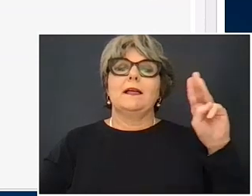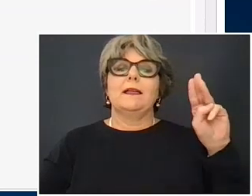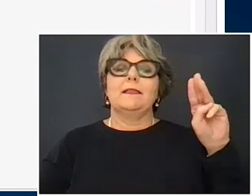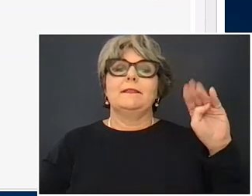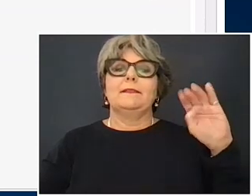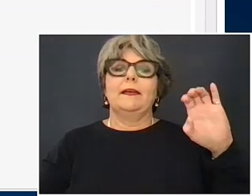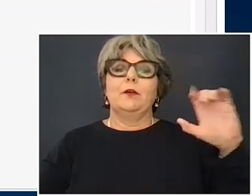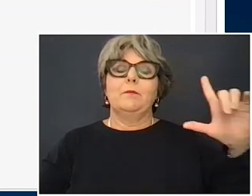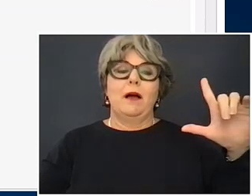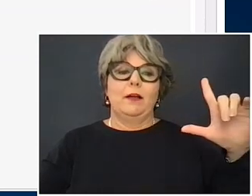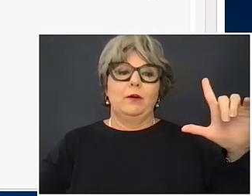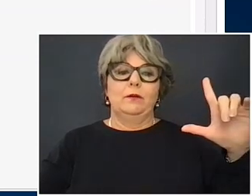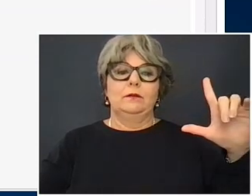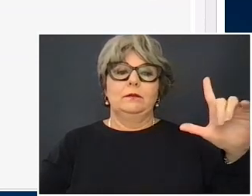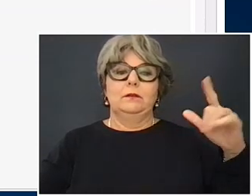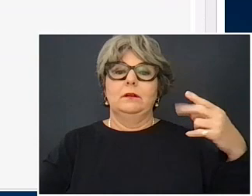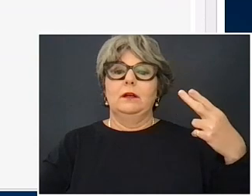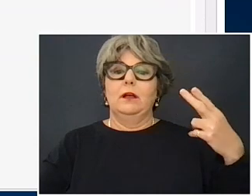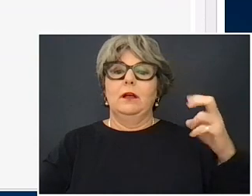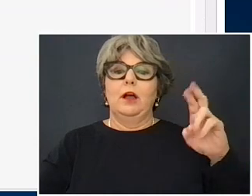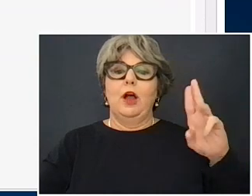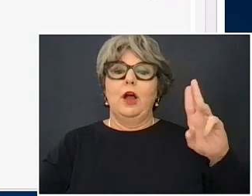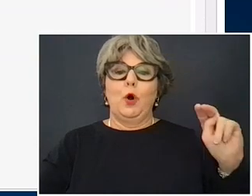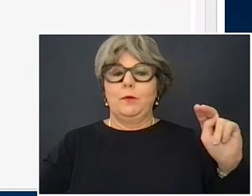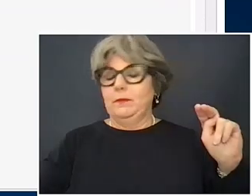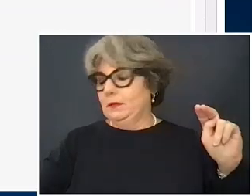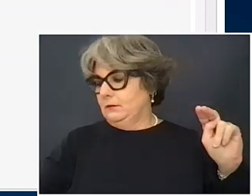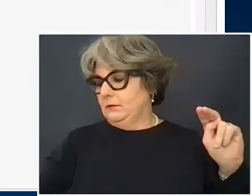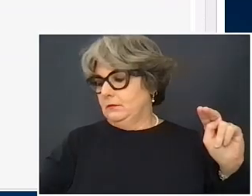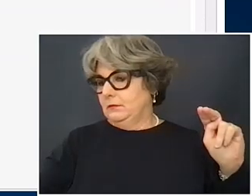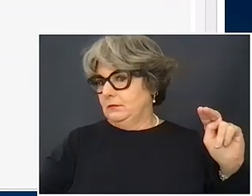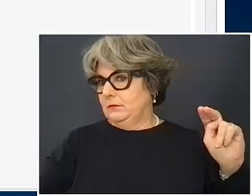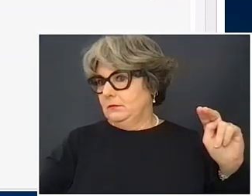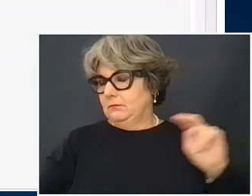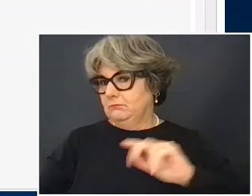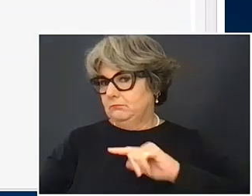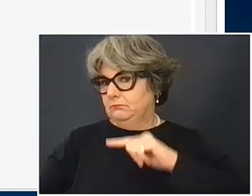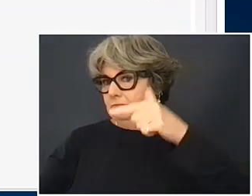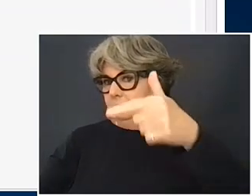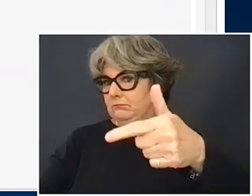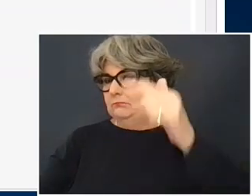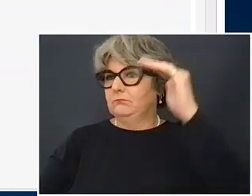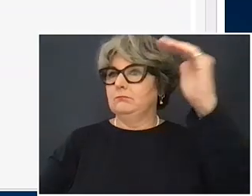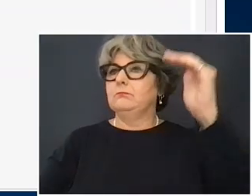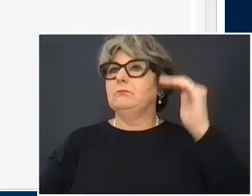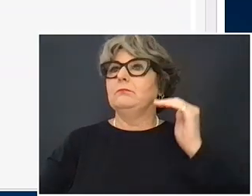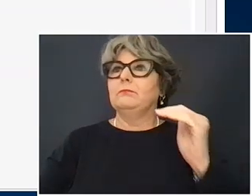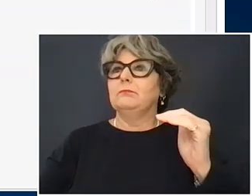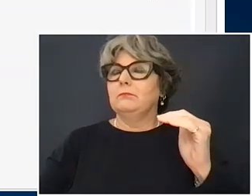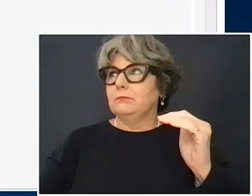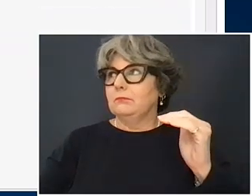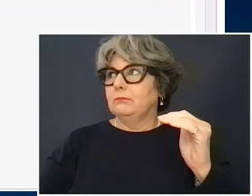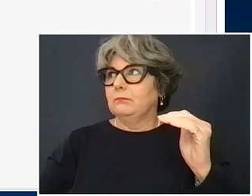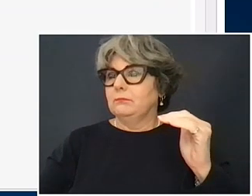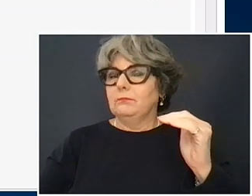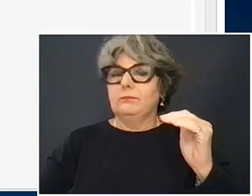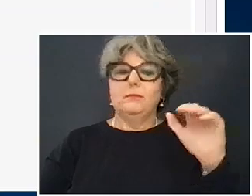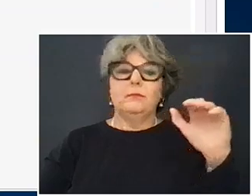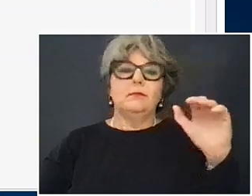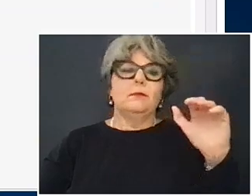Herman, is it okay to- do you want to- I'll turn it back to you. Do you want to walk through looking at (l),(m), and (n) maybe?